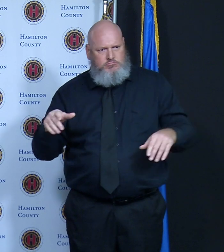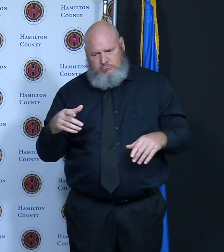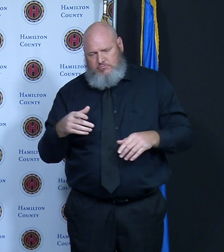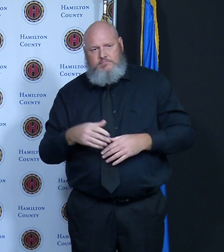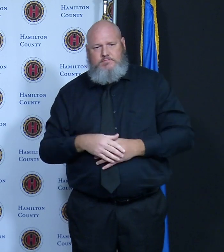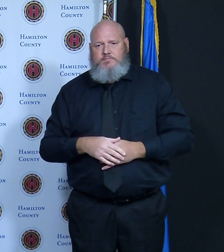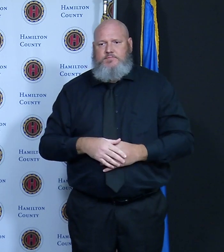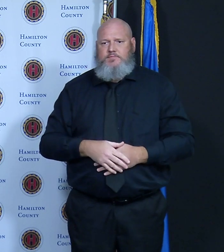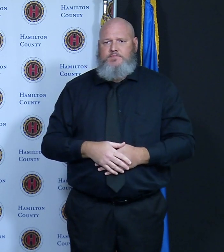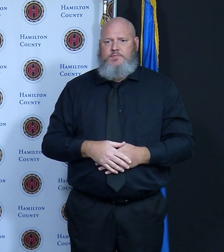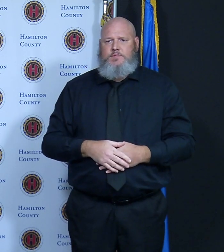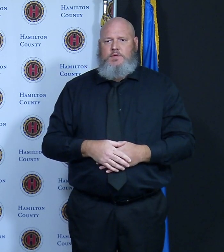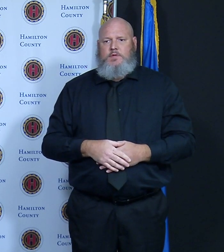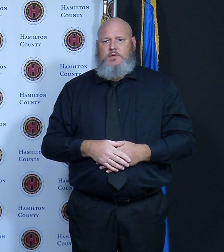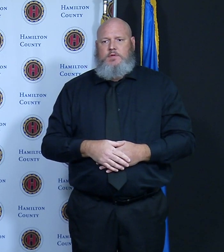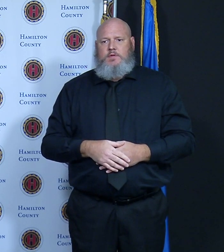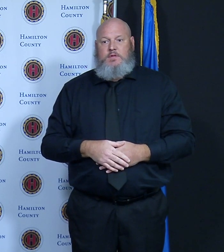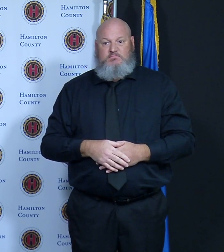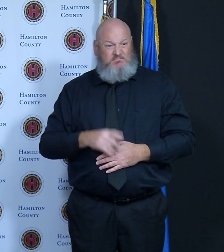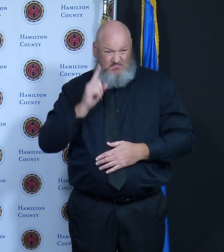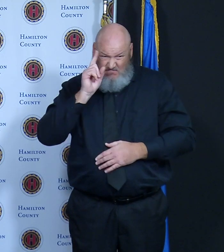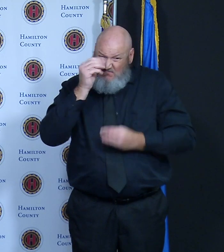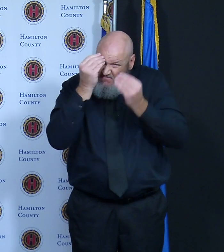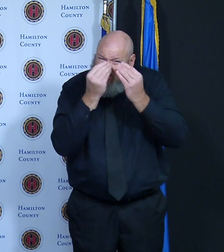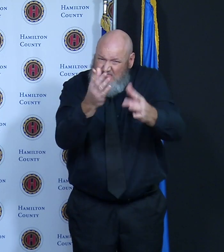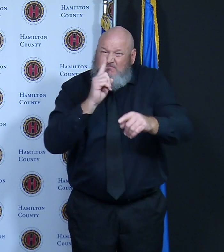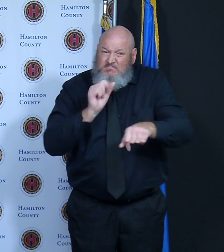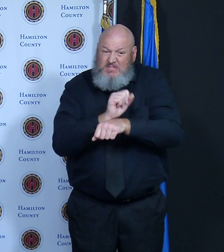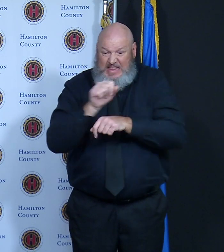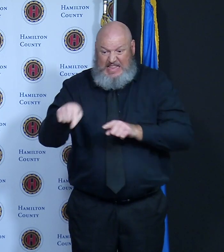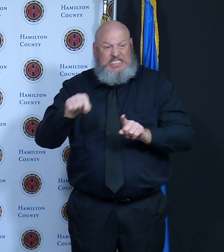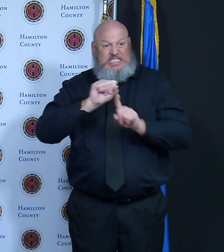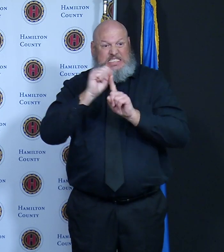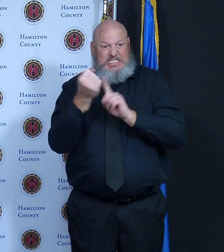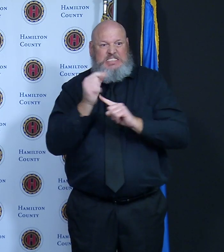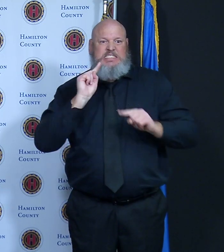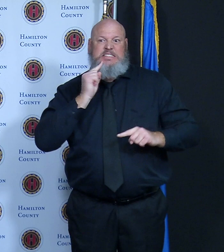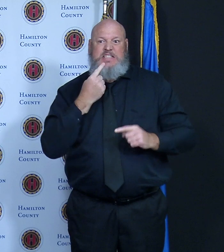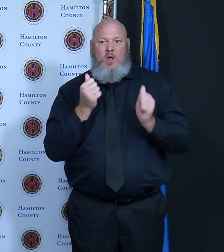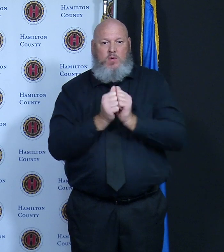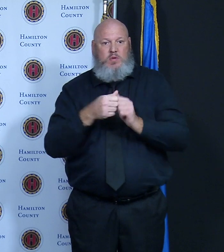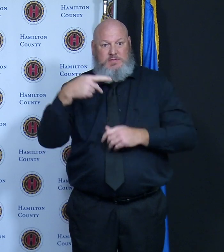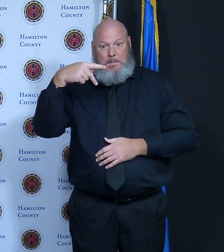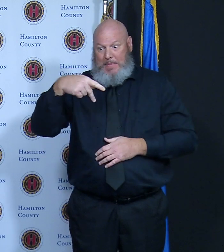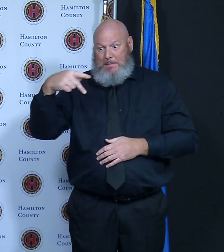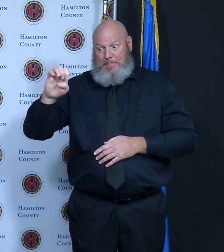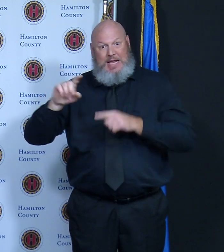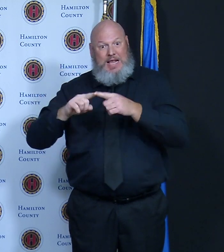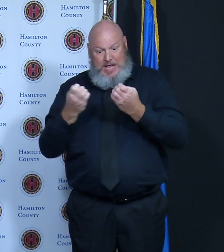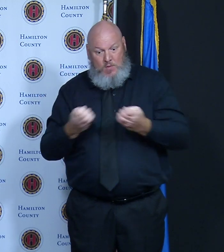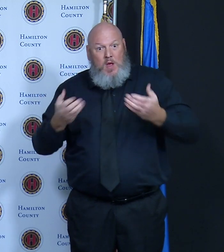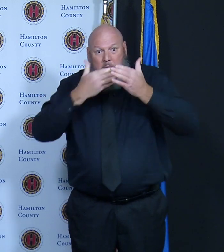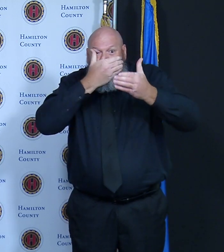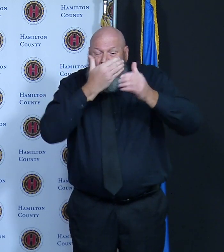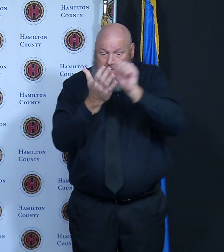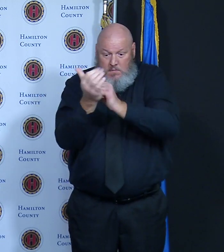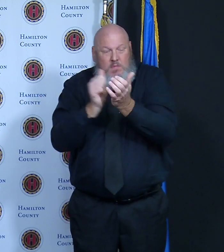equipment is serious it is in short supply we are doing everything as a